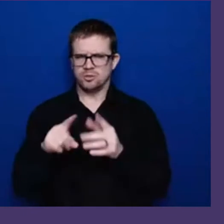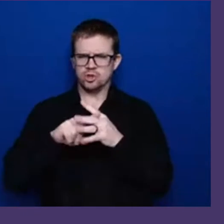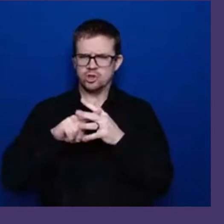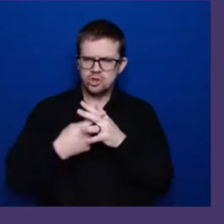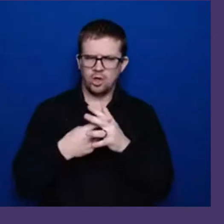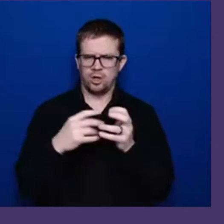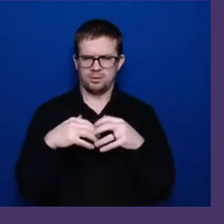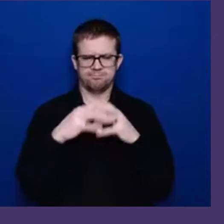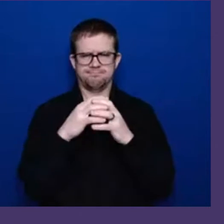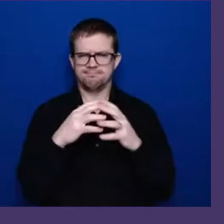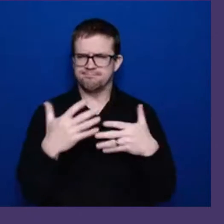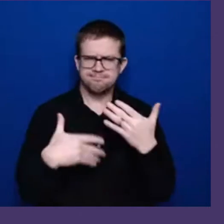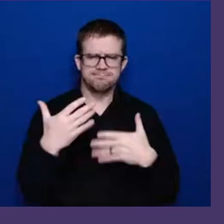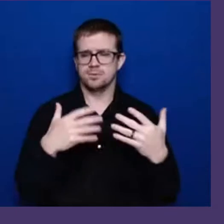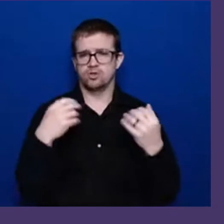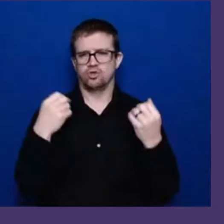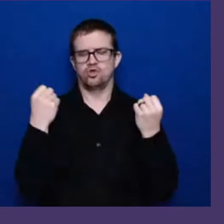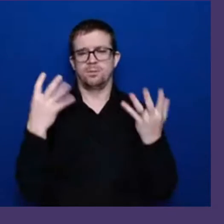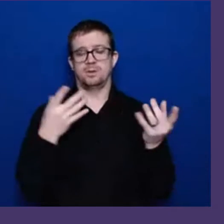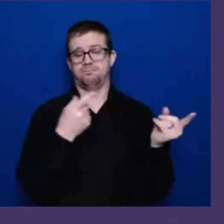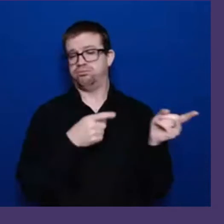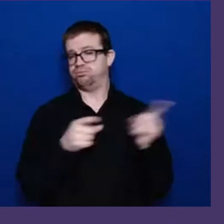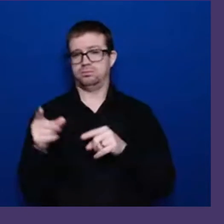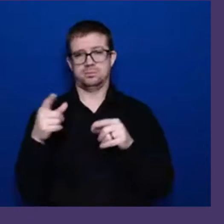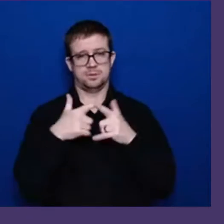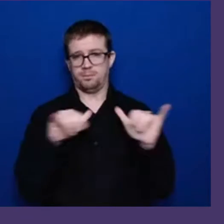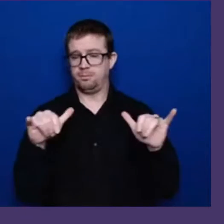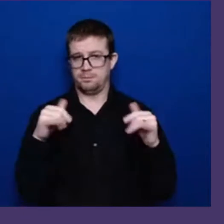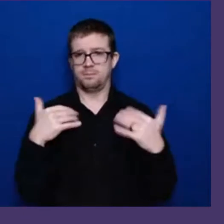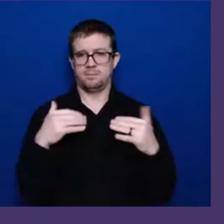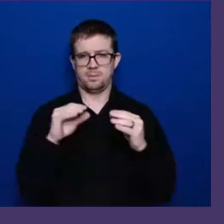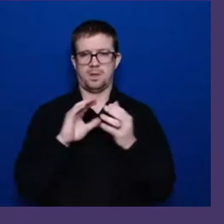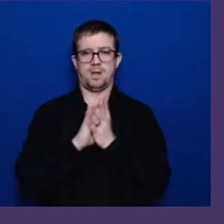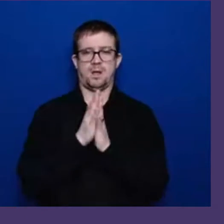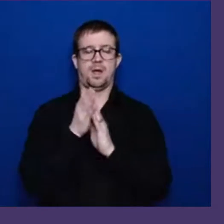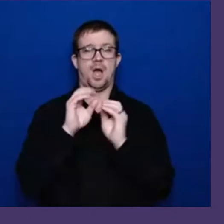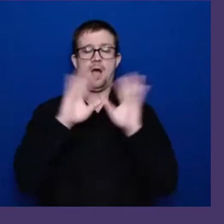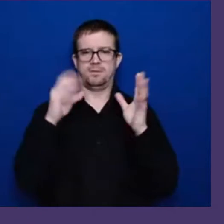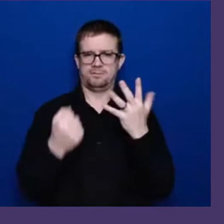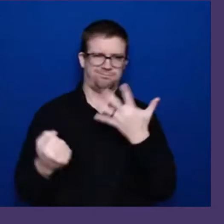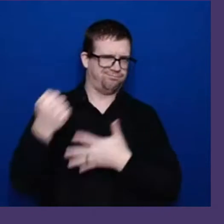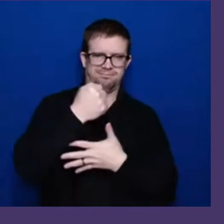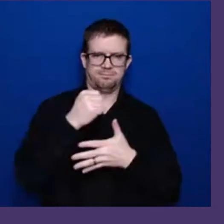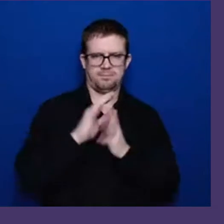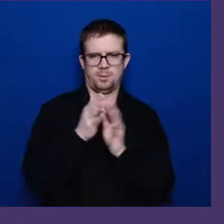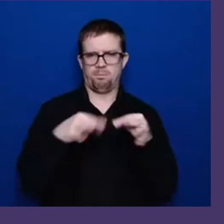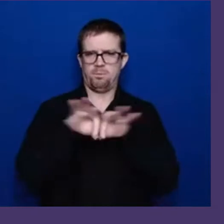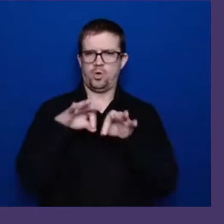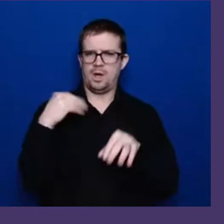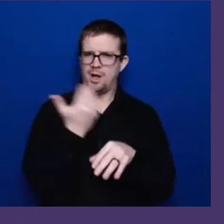incredibly important that our groups, our leaders, our communities were talking to each other,